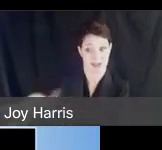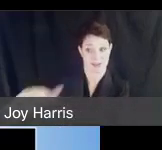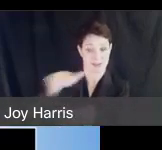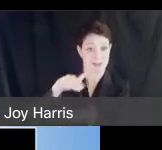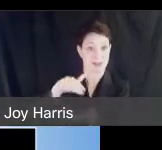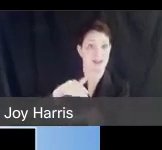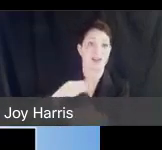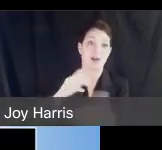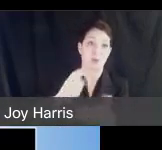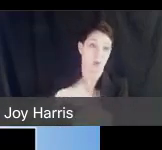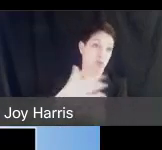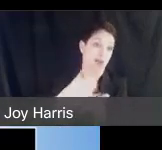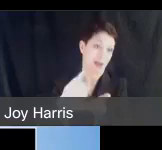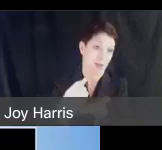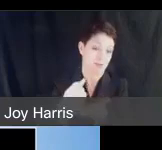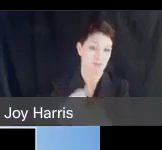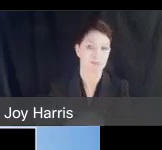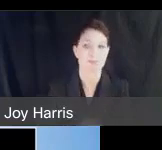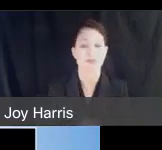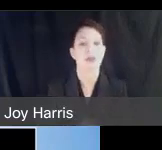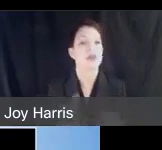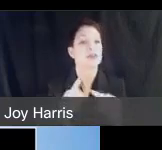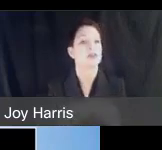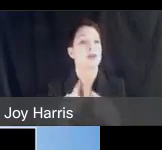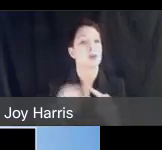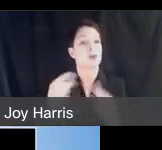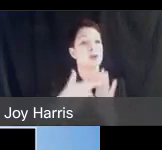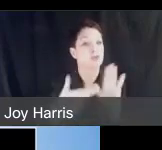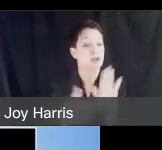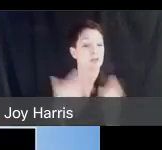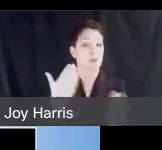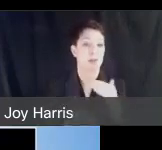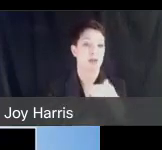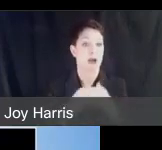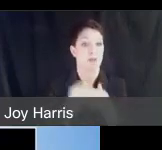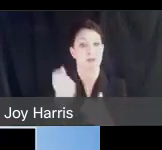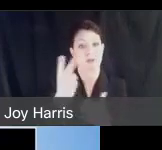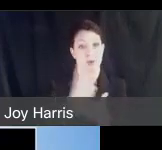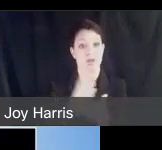At this time, depending upon when you registered, it may take up to 12 weeks before you hear back